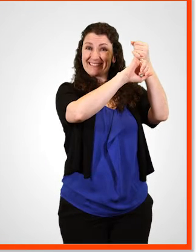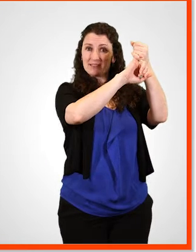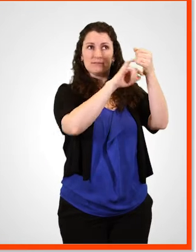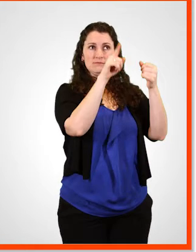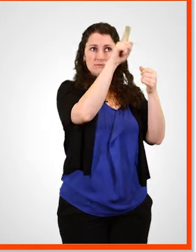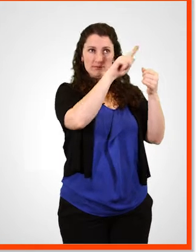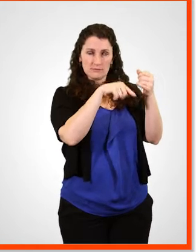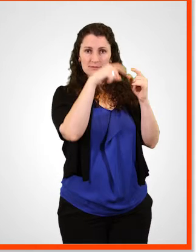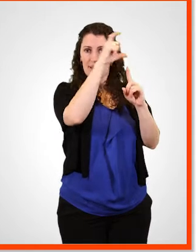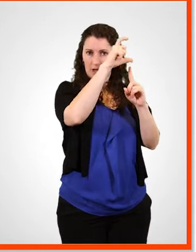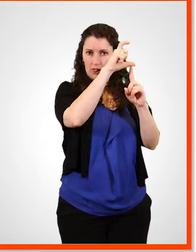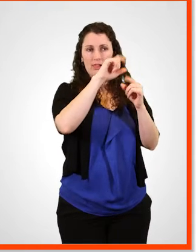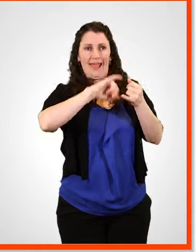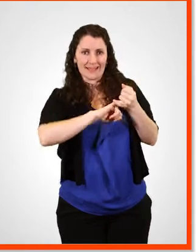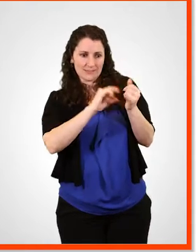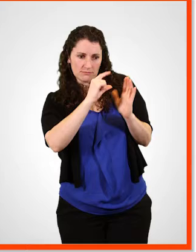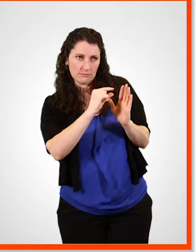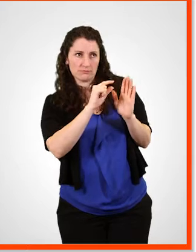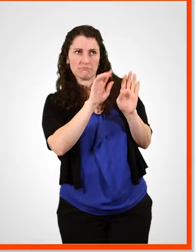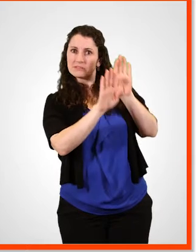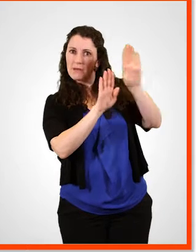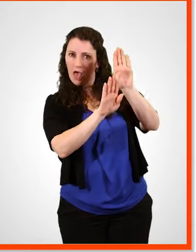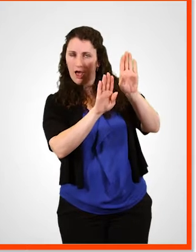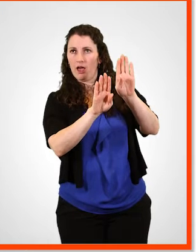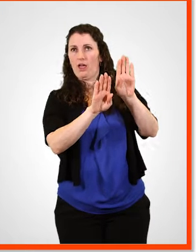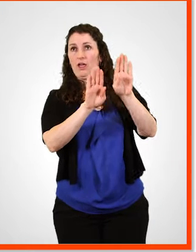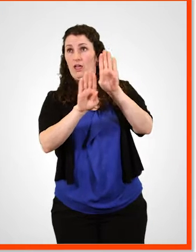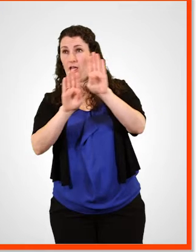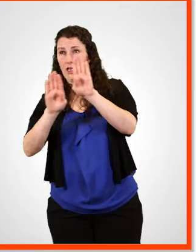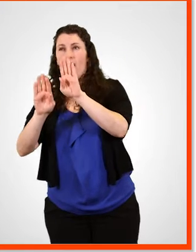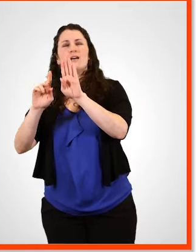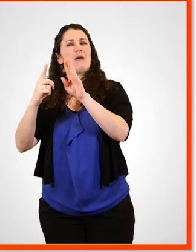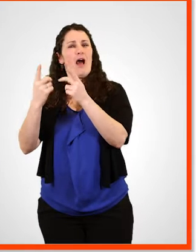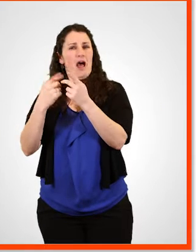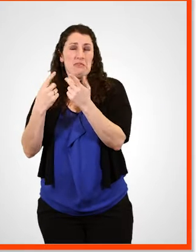they're very similar in their configuration. Whereas the capital letter or the upper case letter A